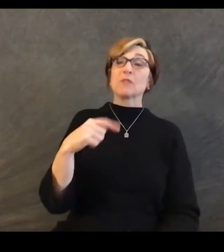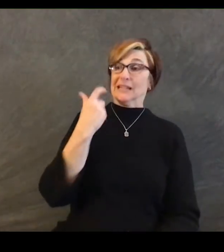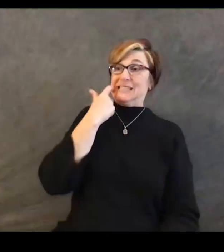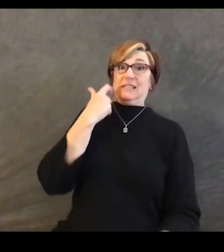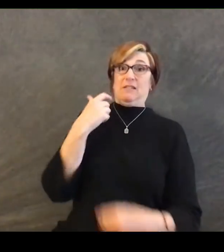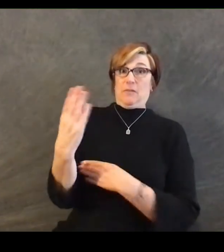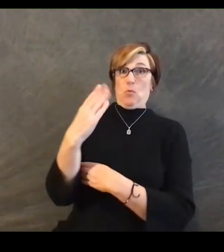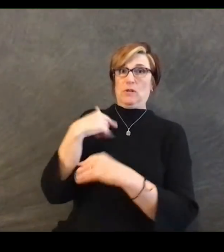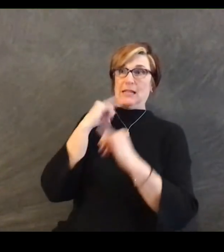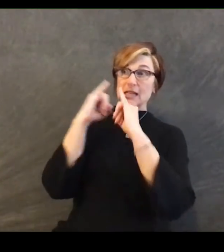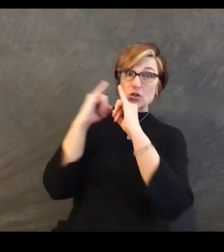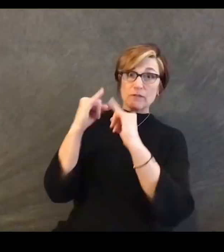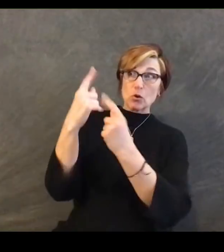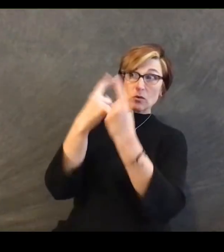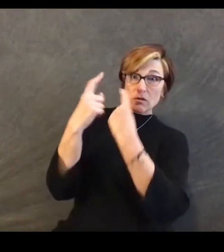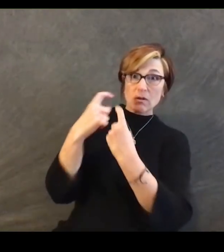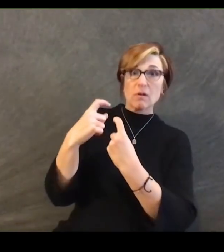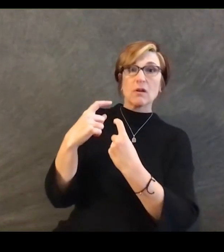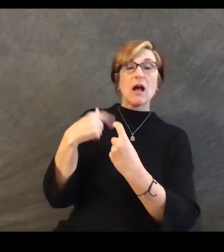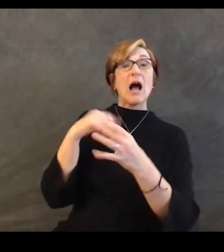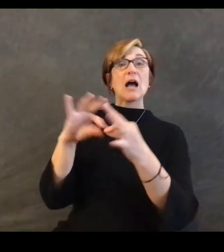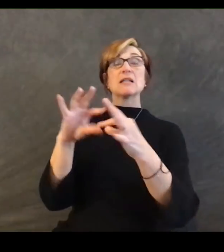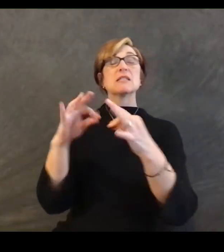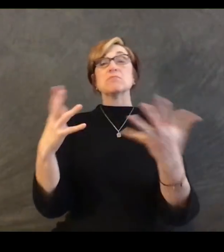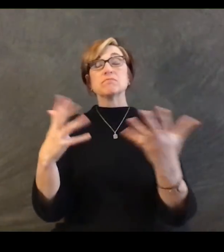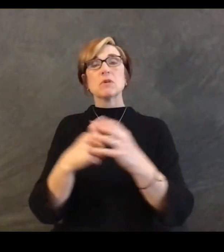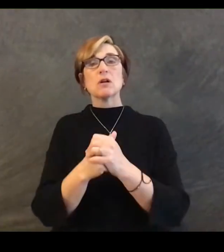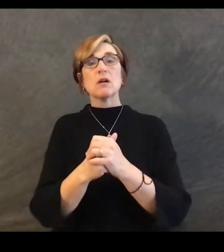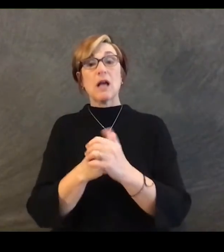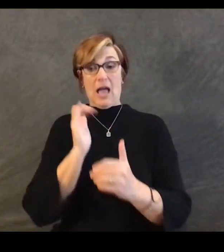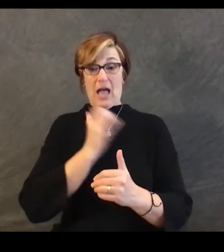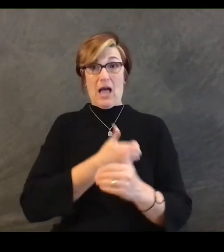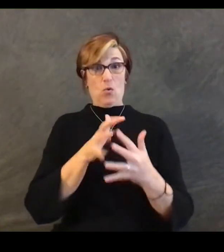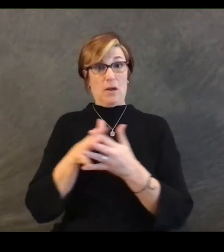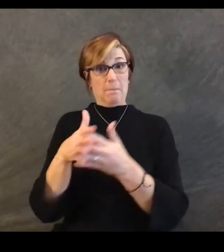and resilient nation if you look at our history we've been through some terrible